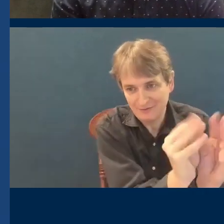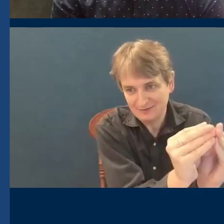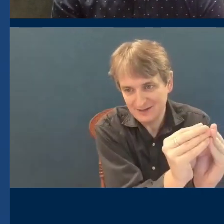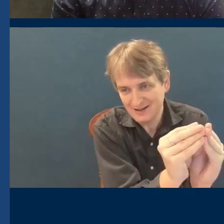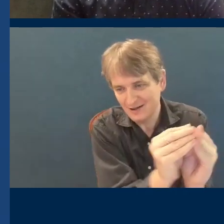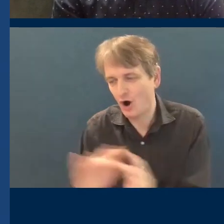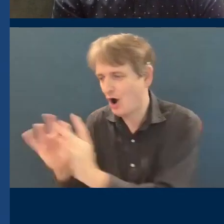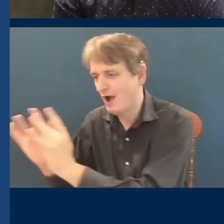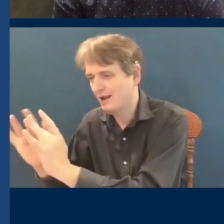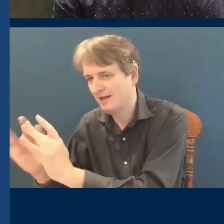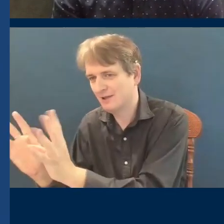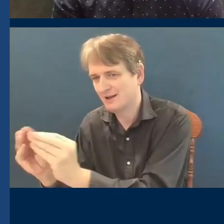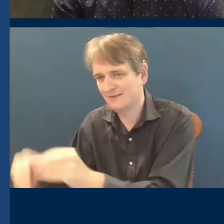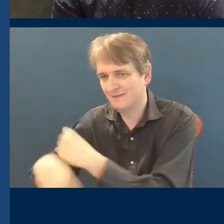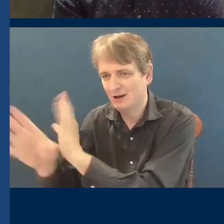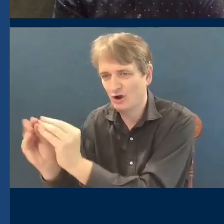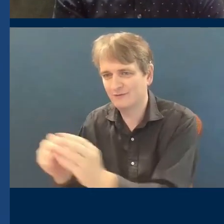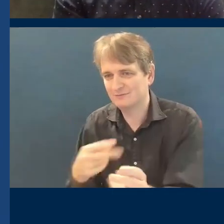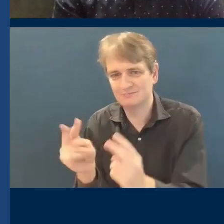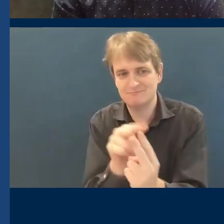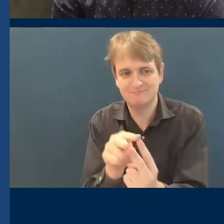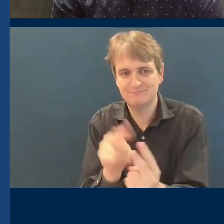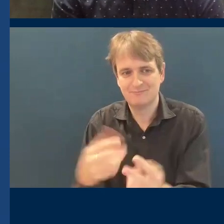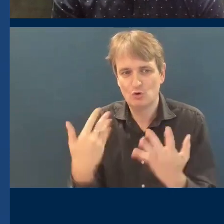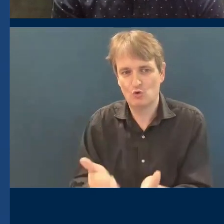You know, it doesn't matter if you're in a face to face meeting, or if you're an online meeting.